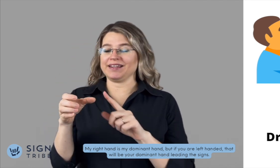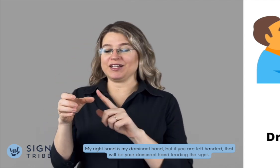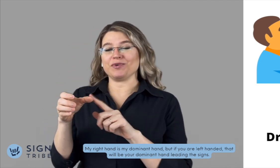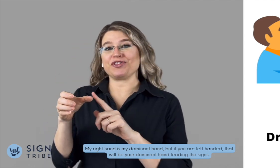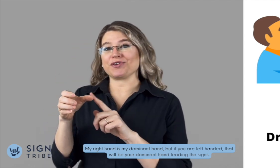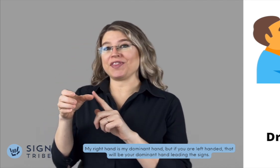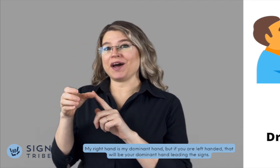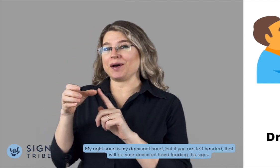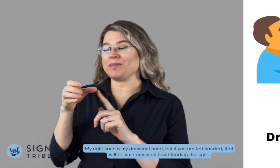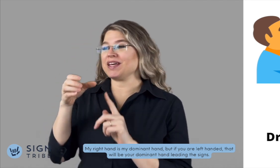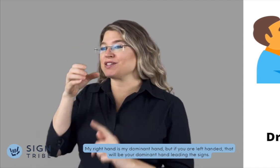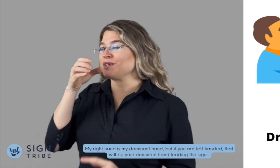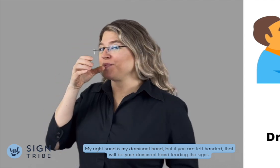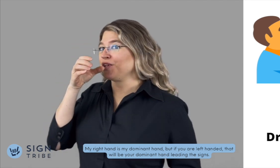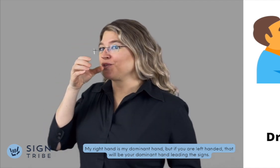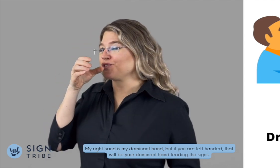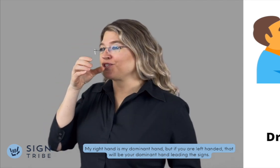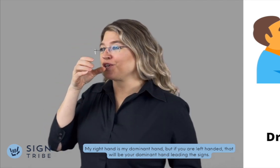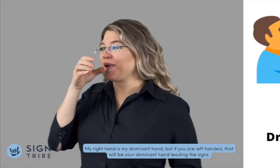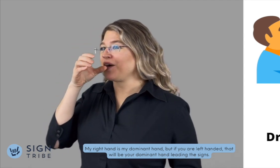and with your thumb, it's going to be closer to your mouth,